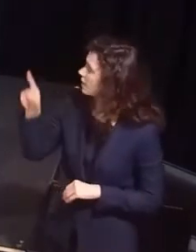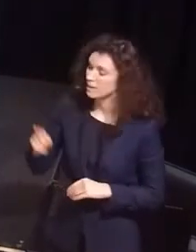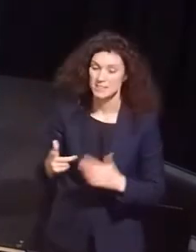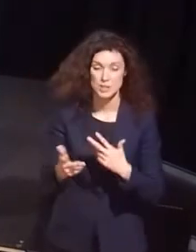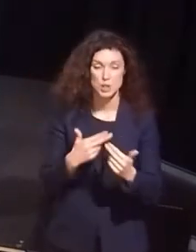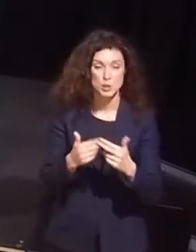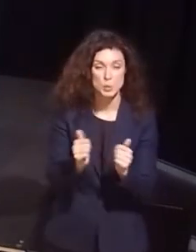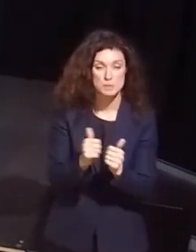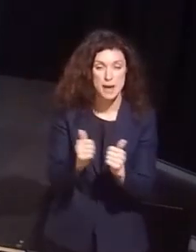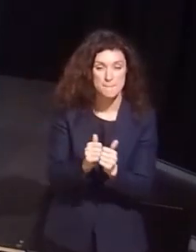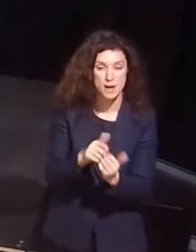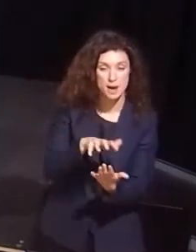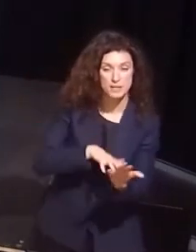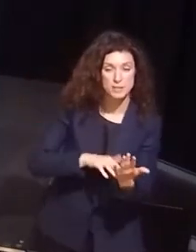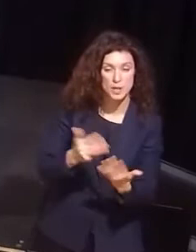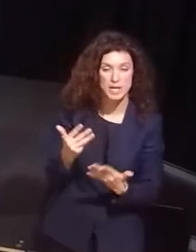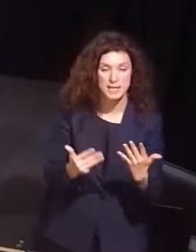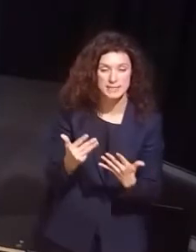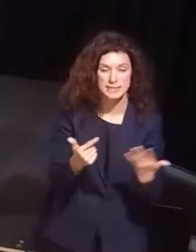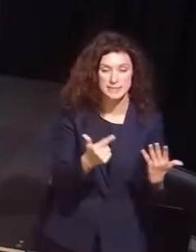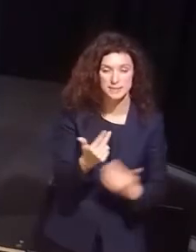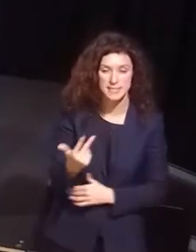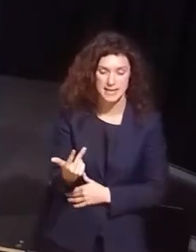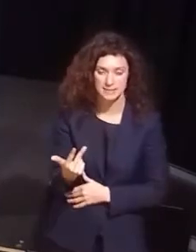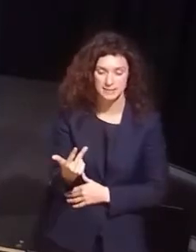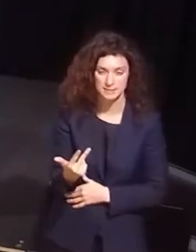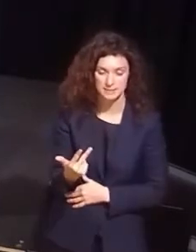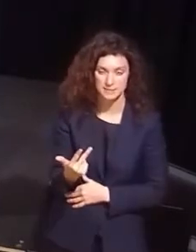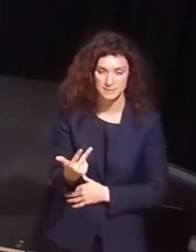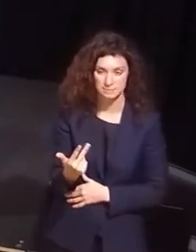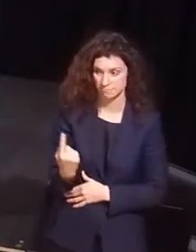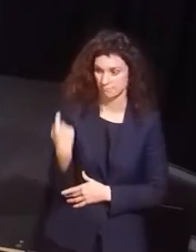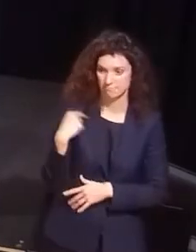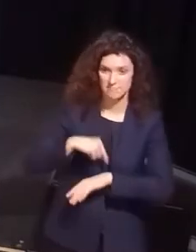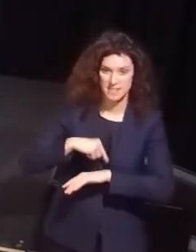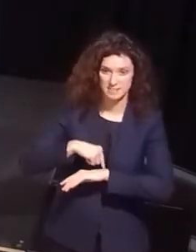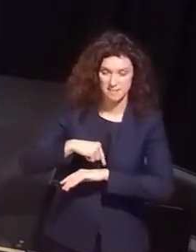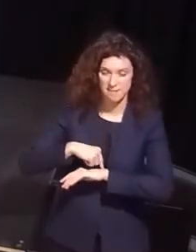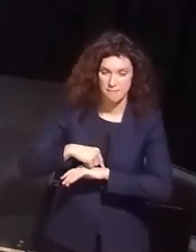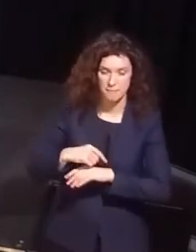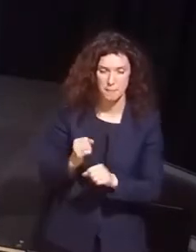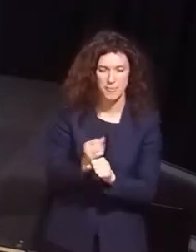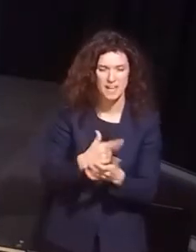1978 to 1981, these were going on. Gary and Robbie Marints